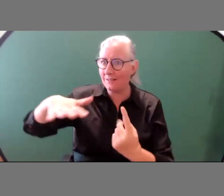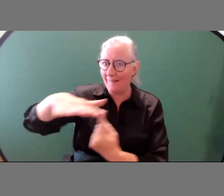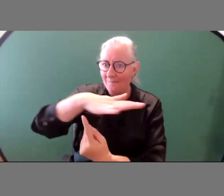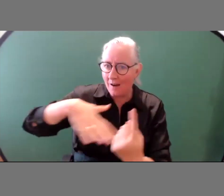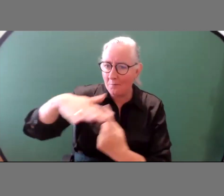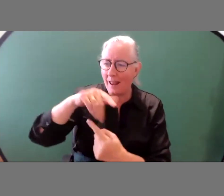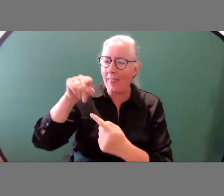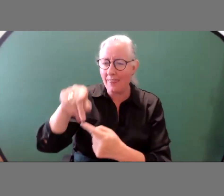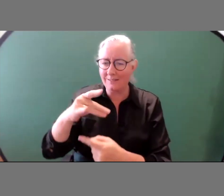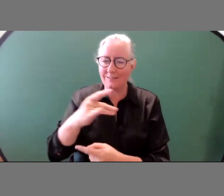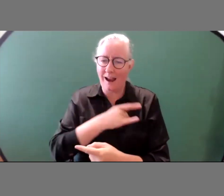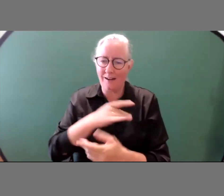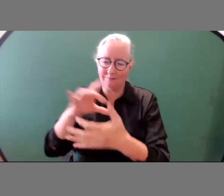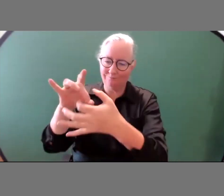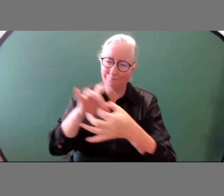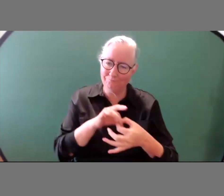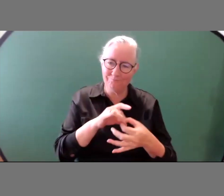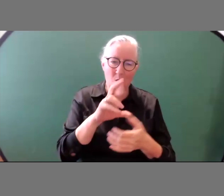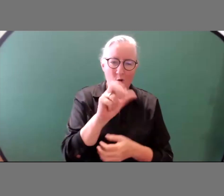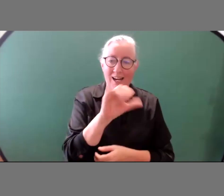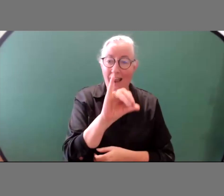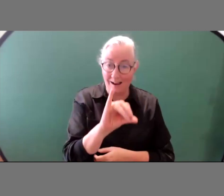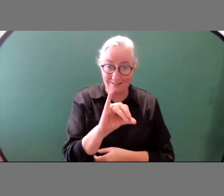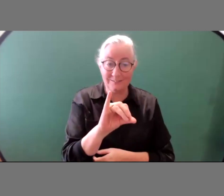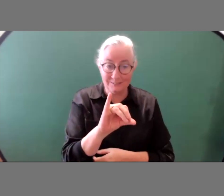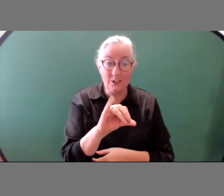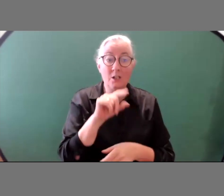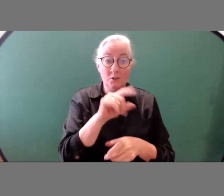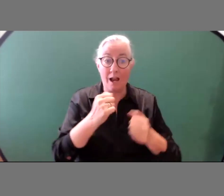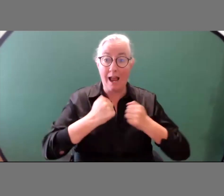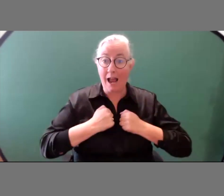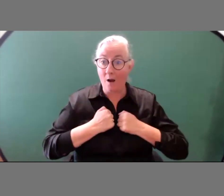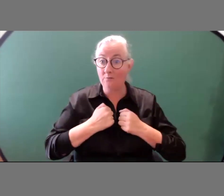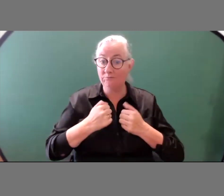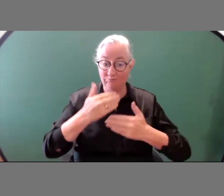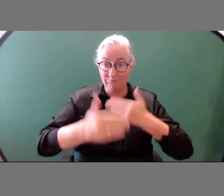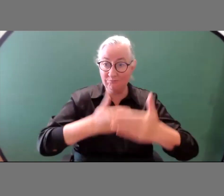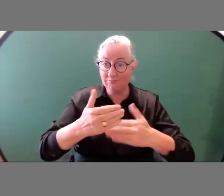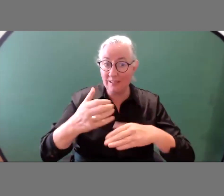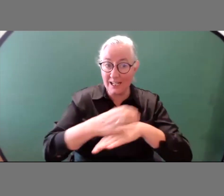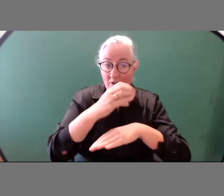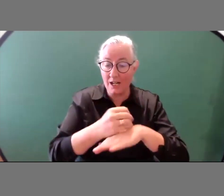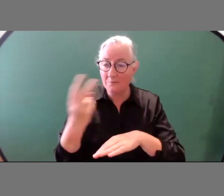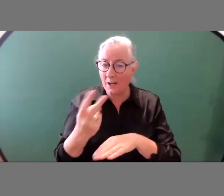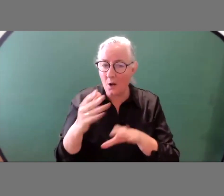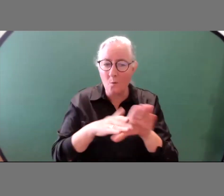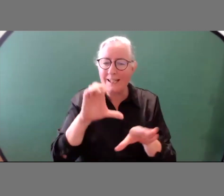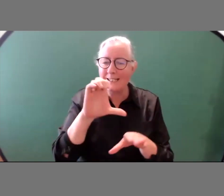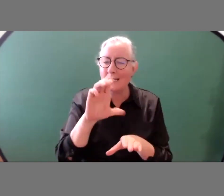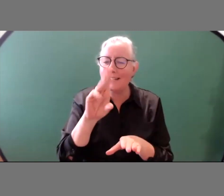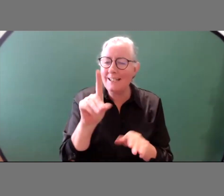of the RIAI's mission, our on-going partnership including the CPD series plays an important role